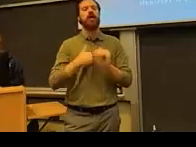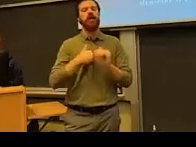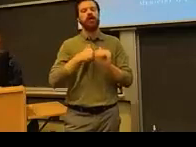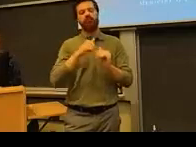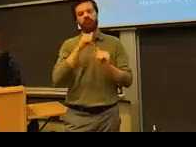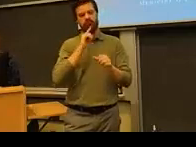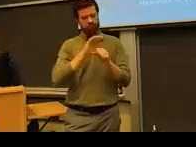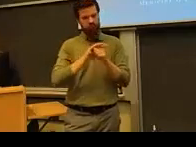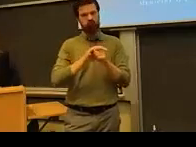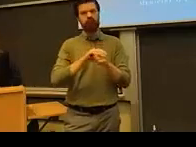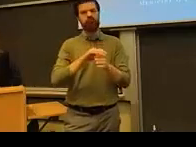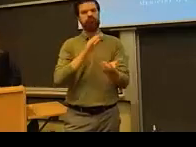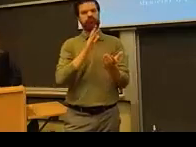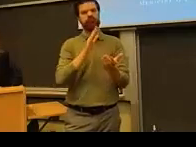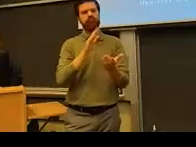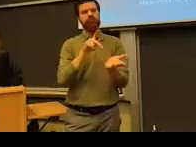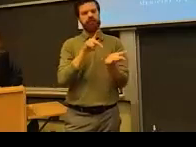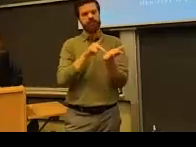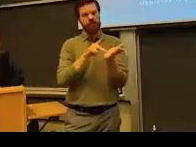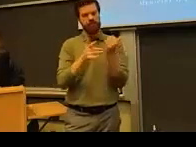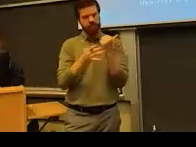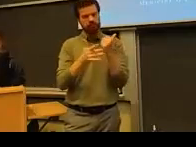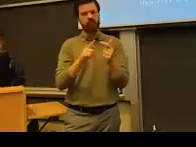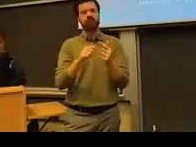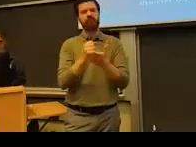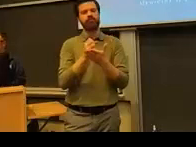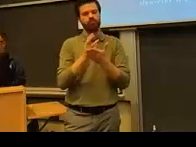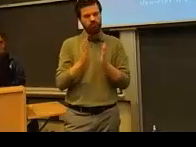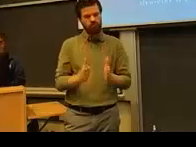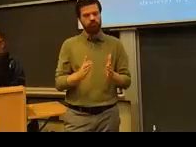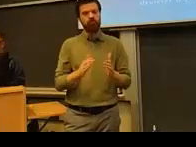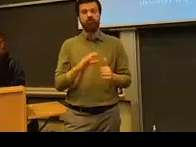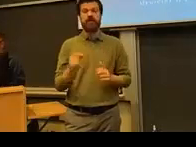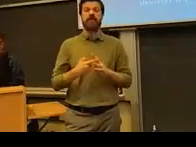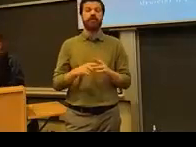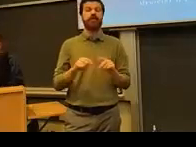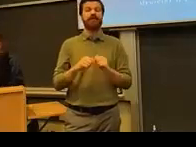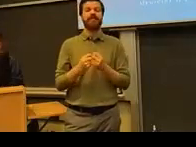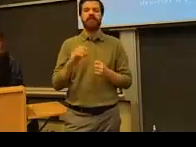a social worker we have um initially a team of kacs rotating through and